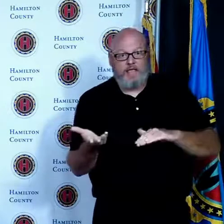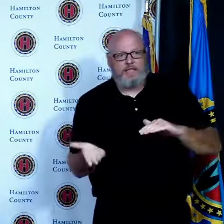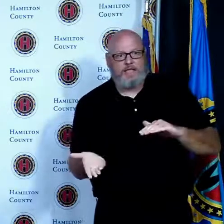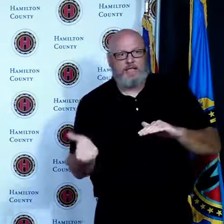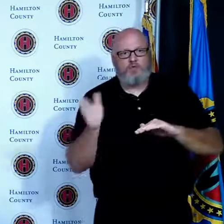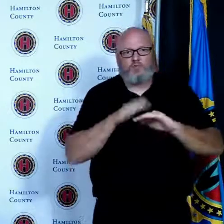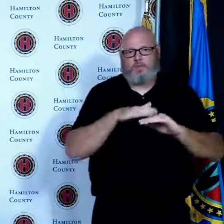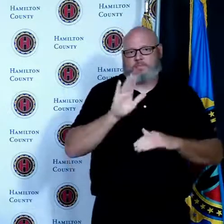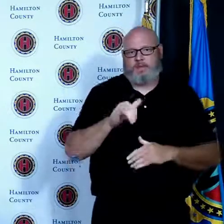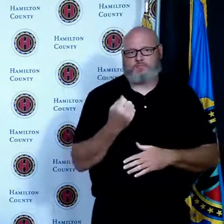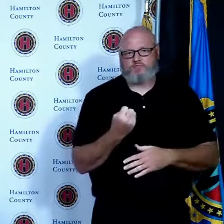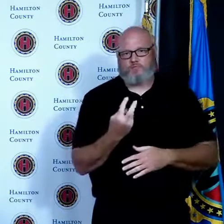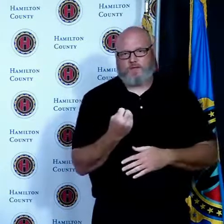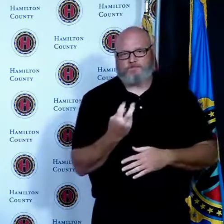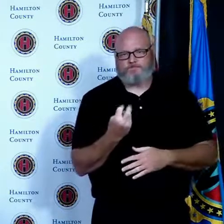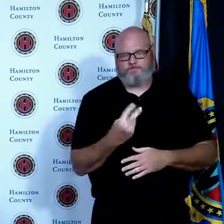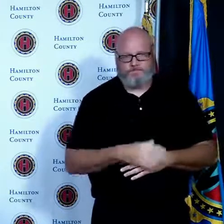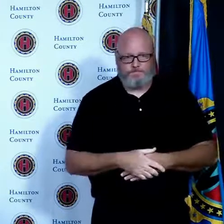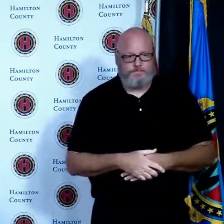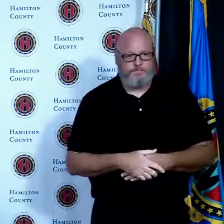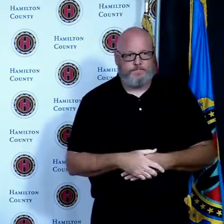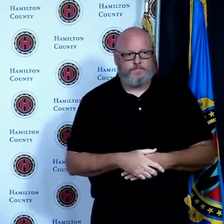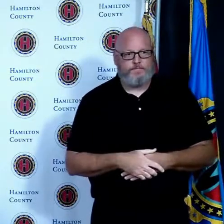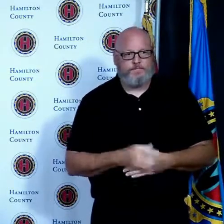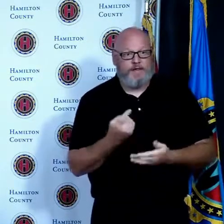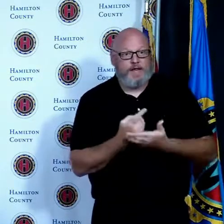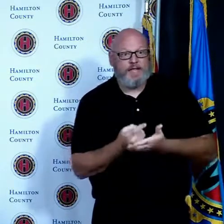leveling off but twelve people dying in this community